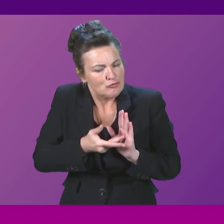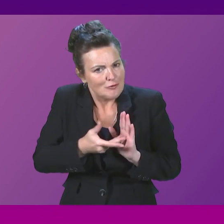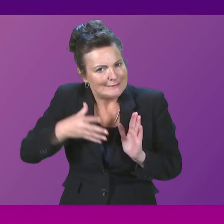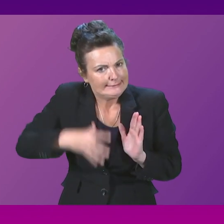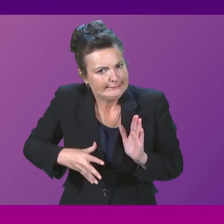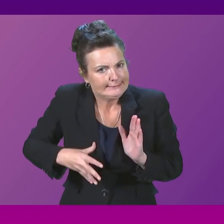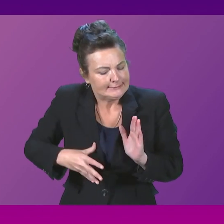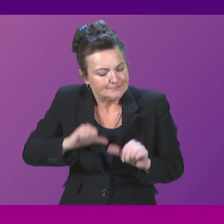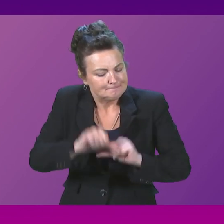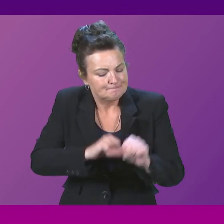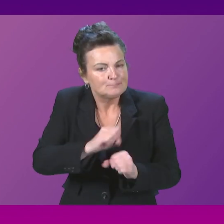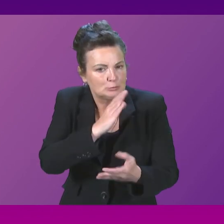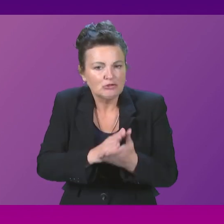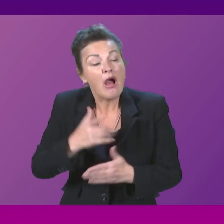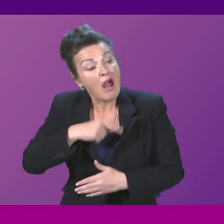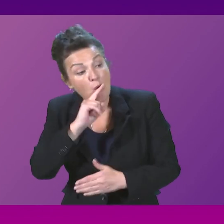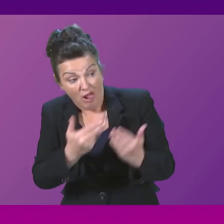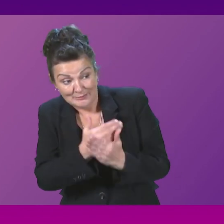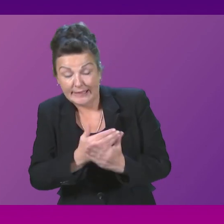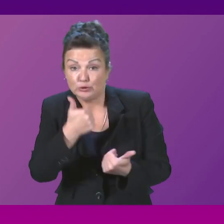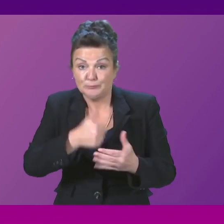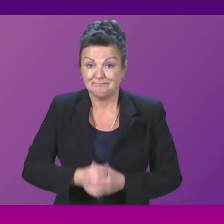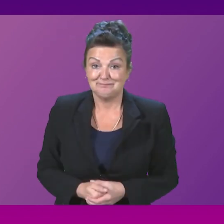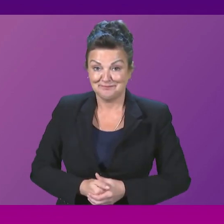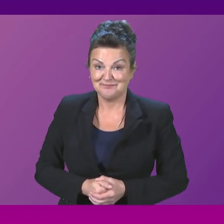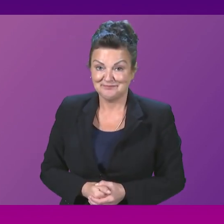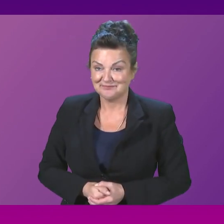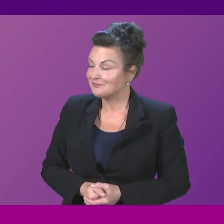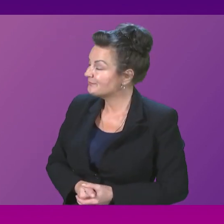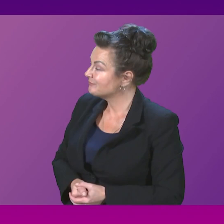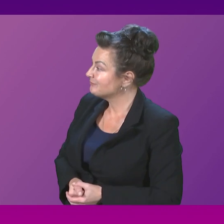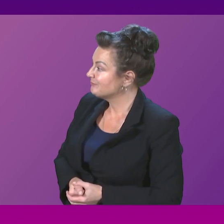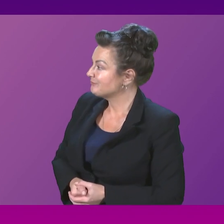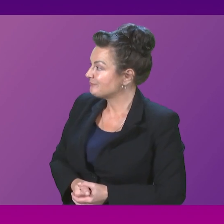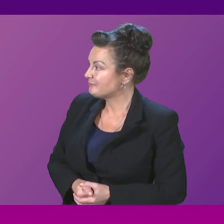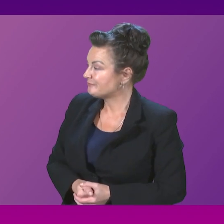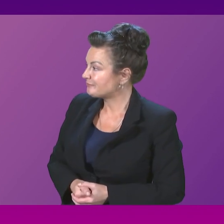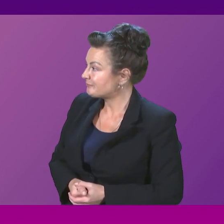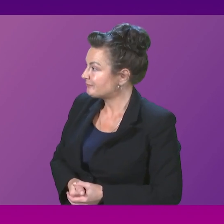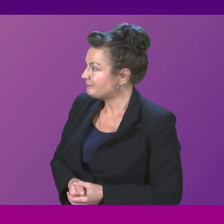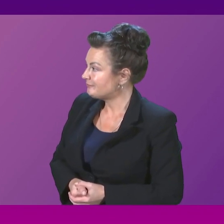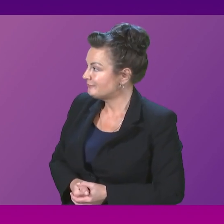I undertake to keep the member updated about that work.